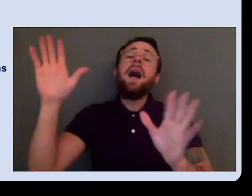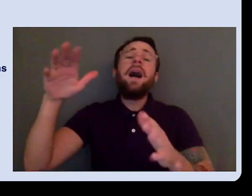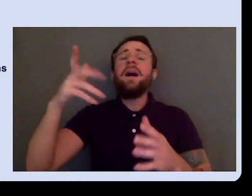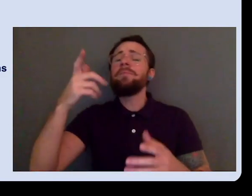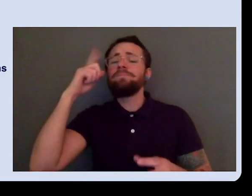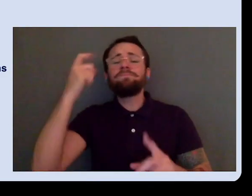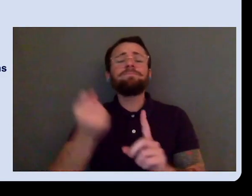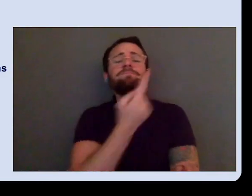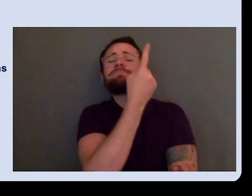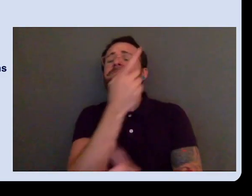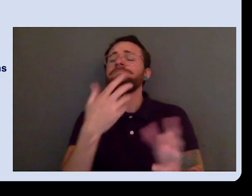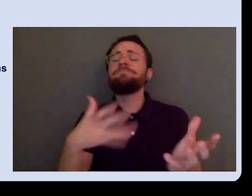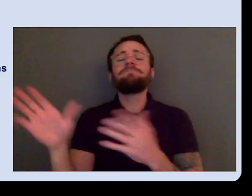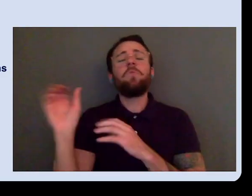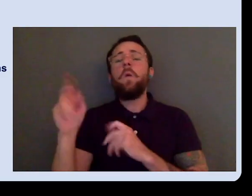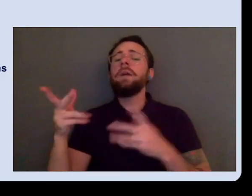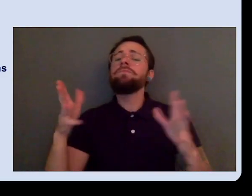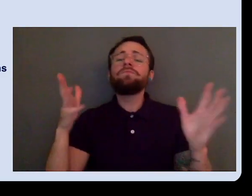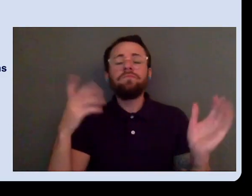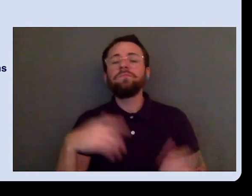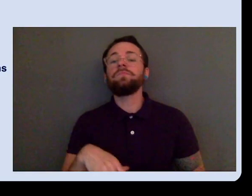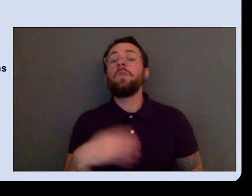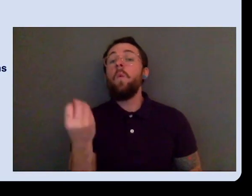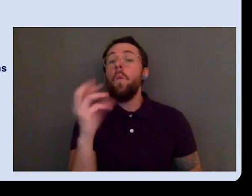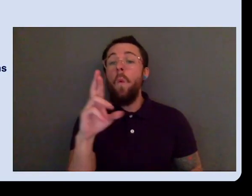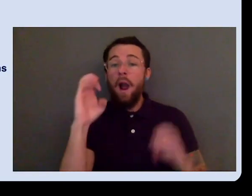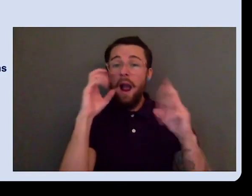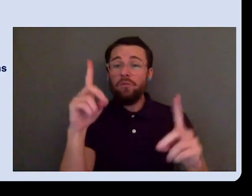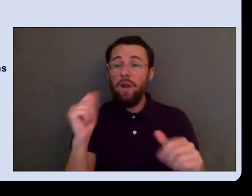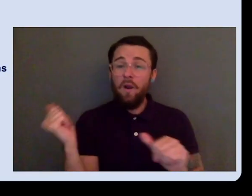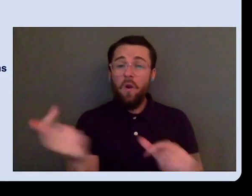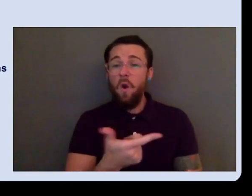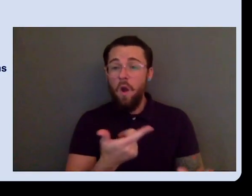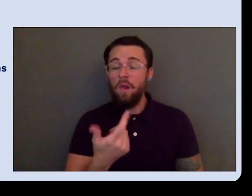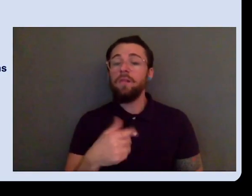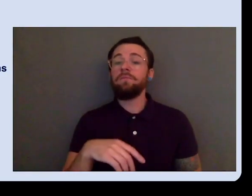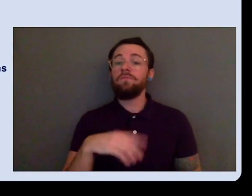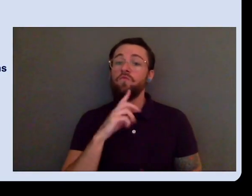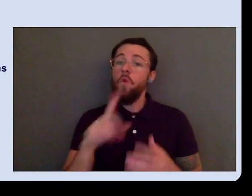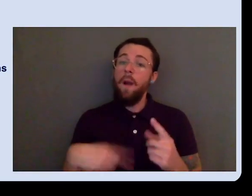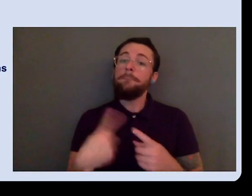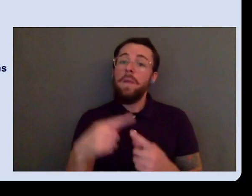And if the peers are getting a bit excessively curious, redirect that by changing the topic